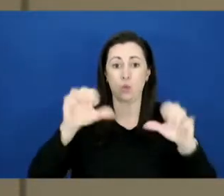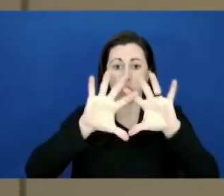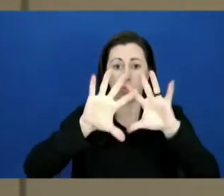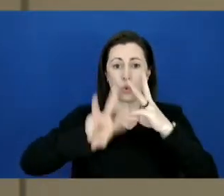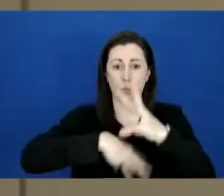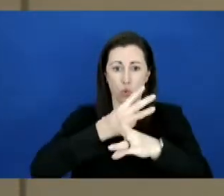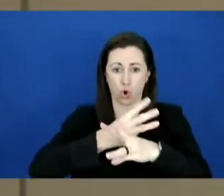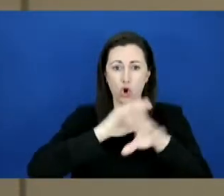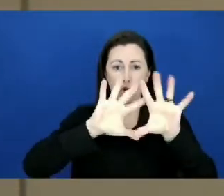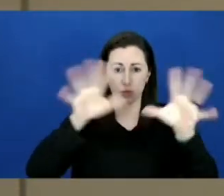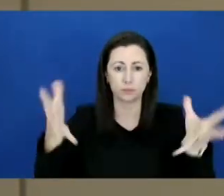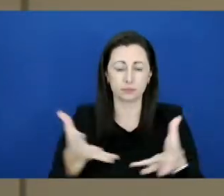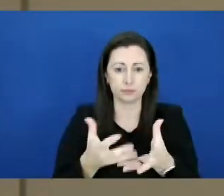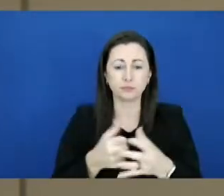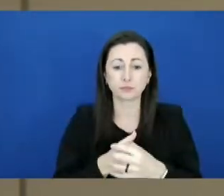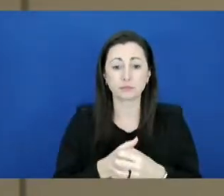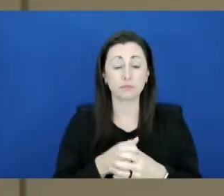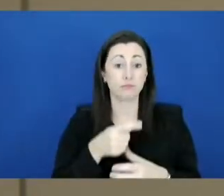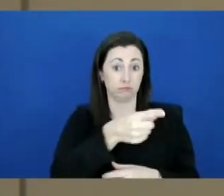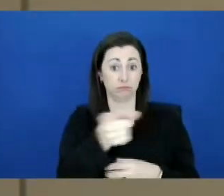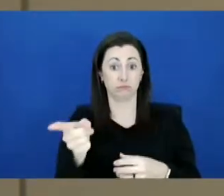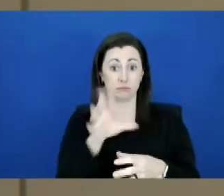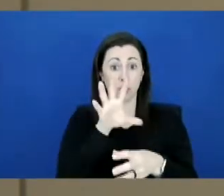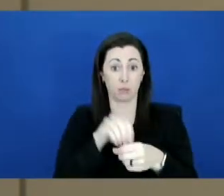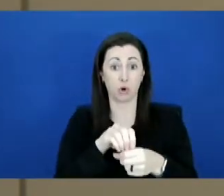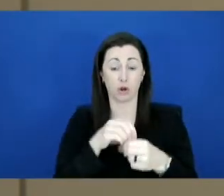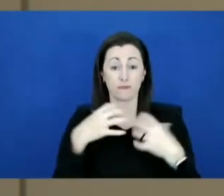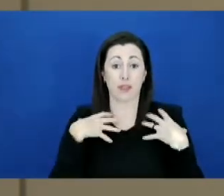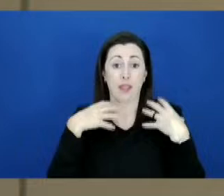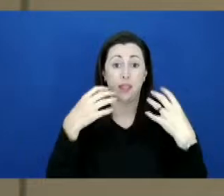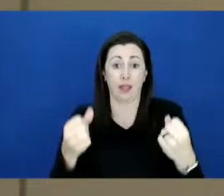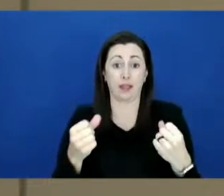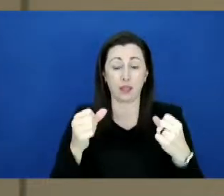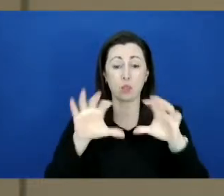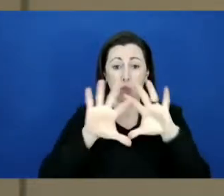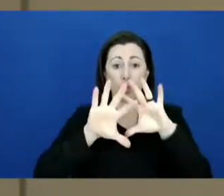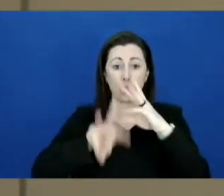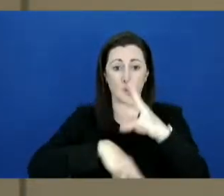THE WORLD. LIKE YOU GUYS ARE PART OF HEALING THE WORLD